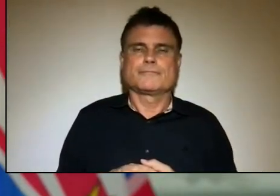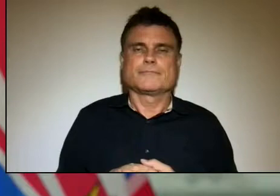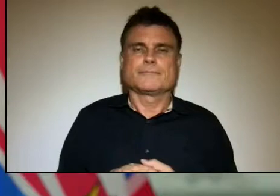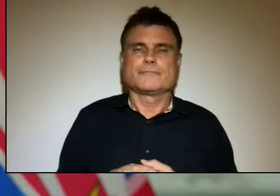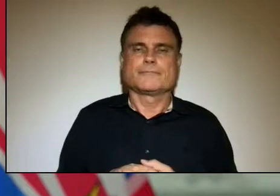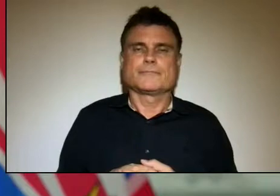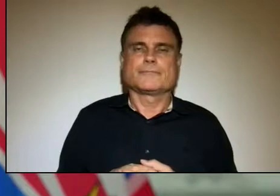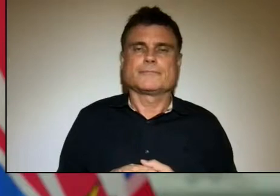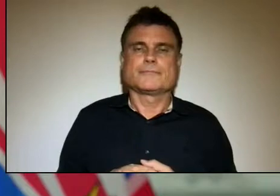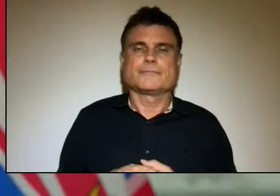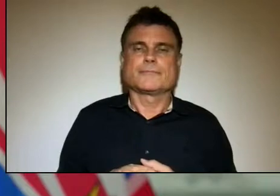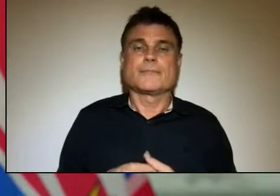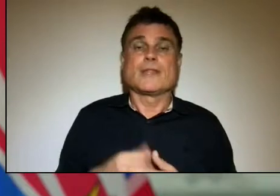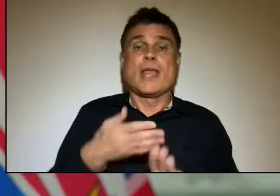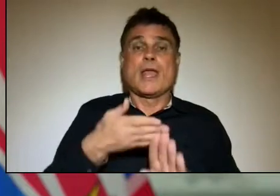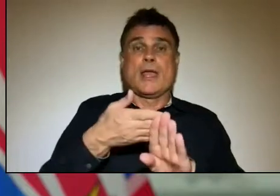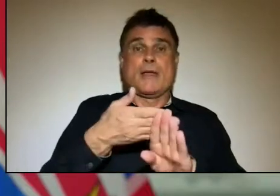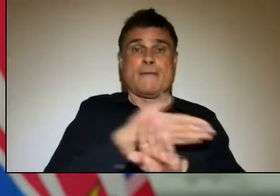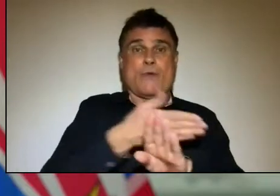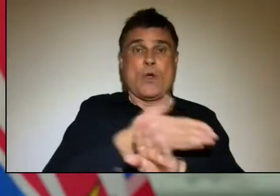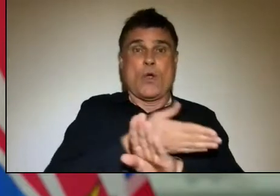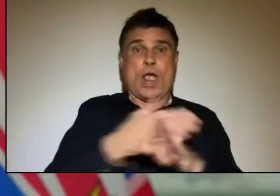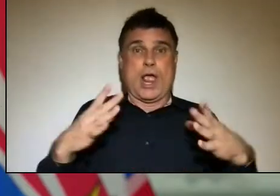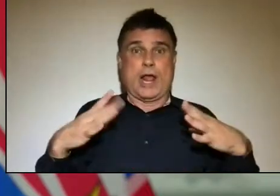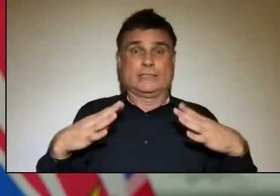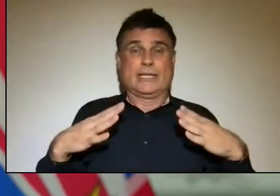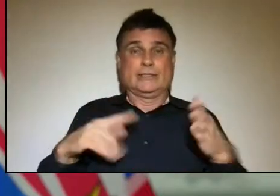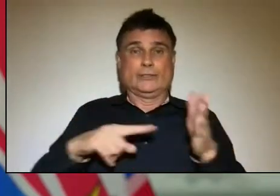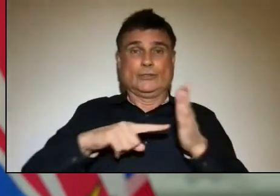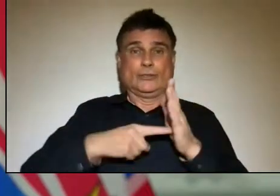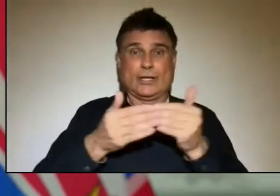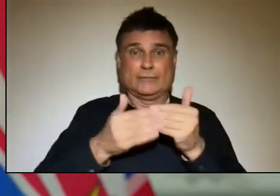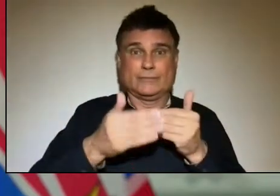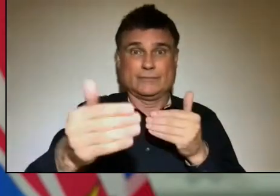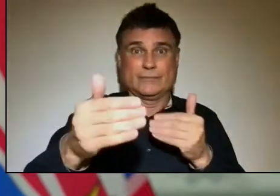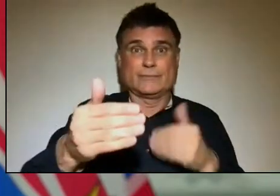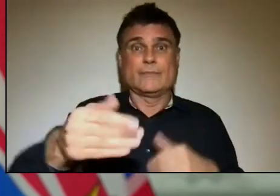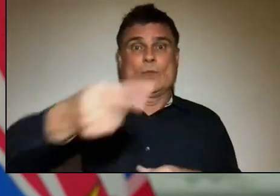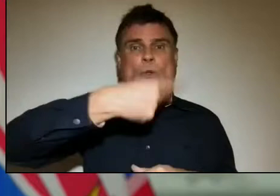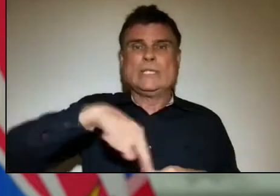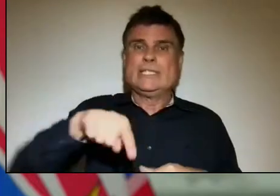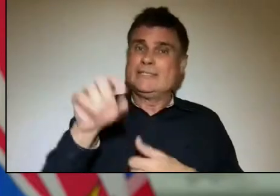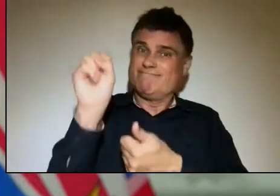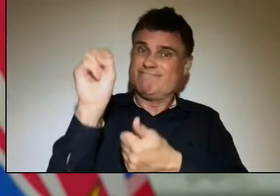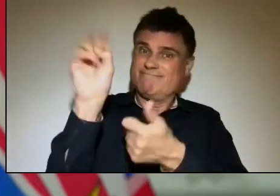As we talked about prior to the